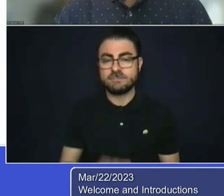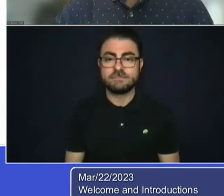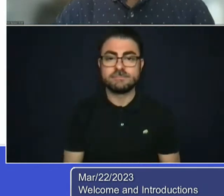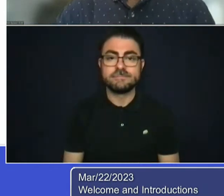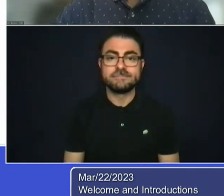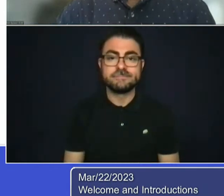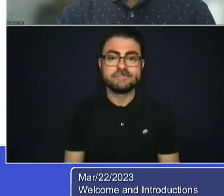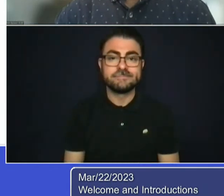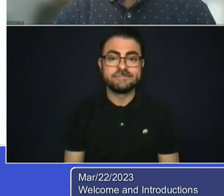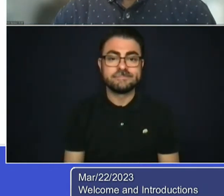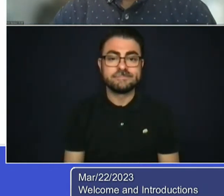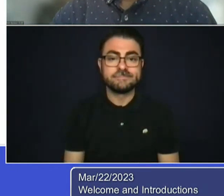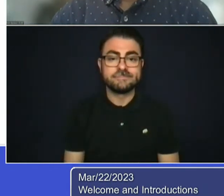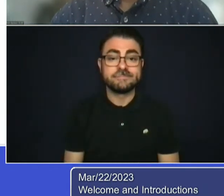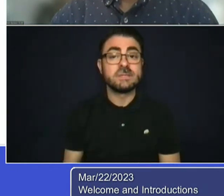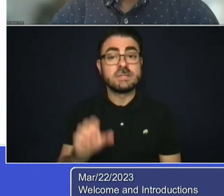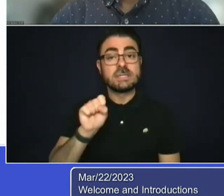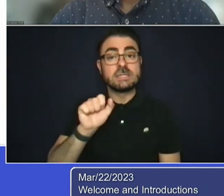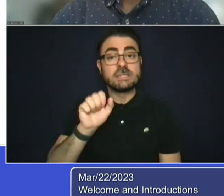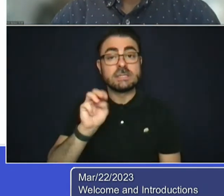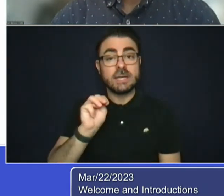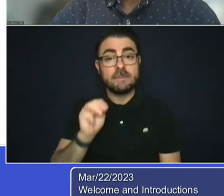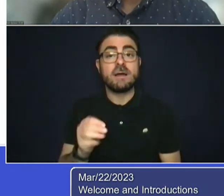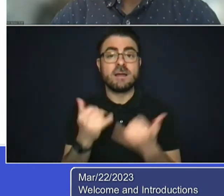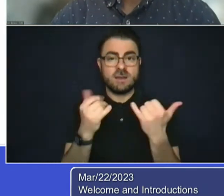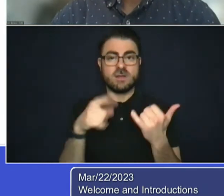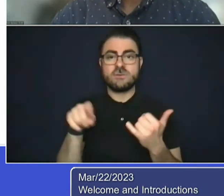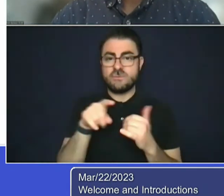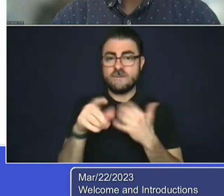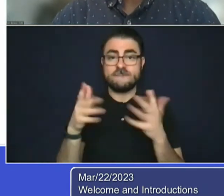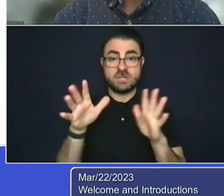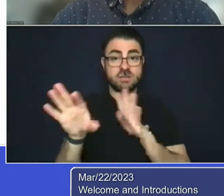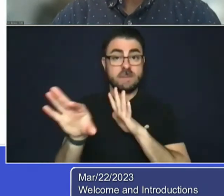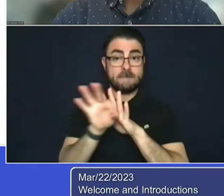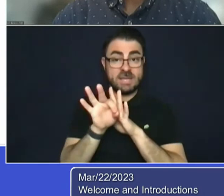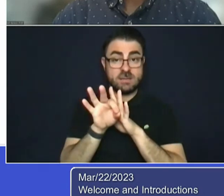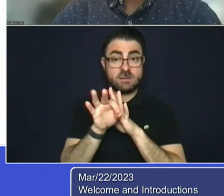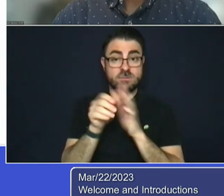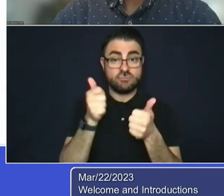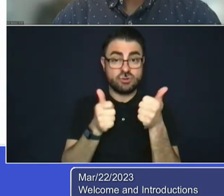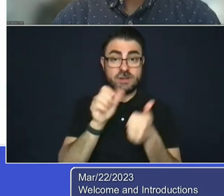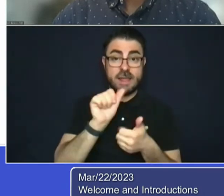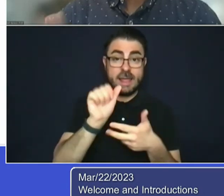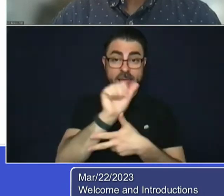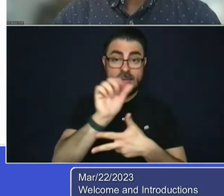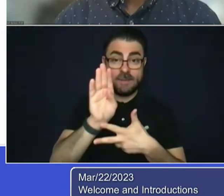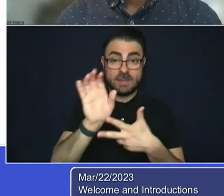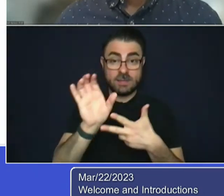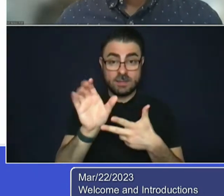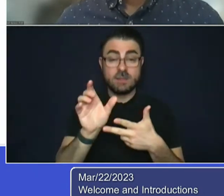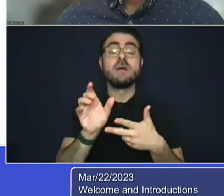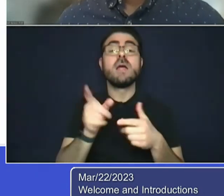OKAY, THANK YOU.